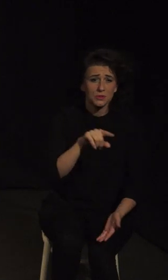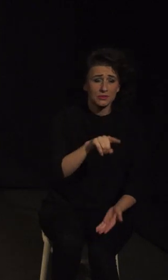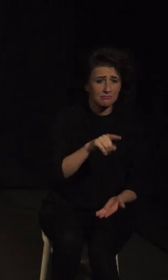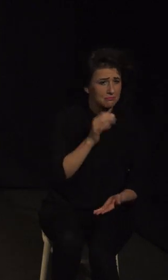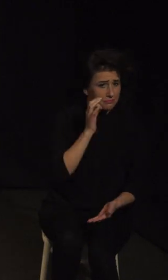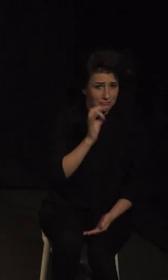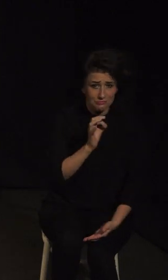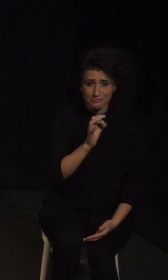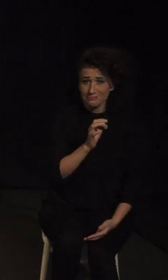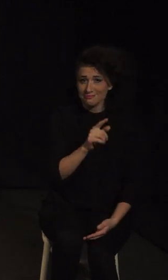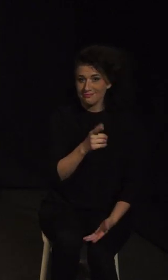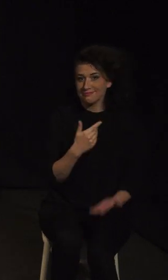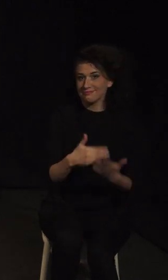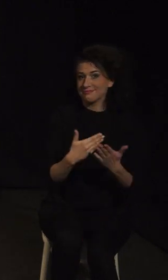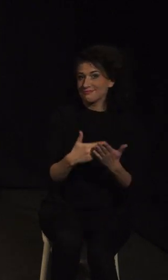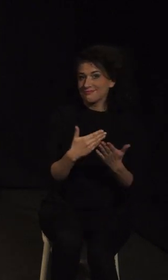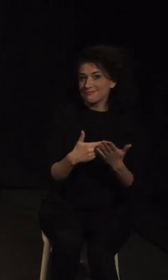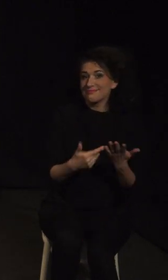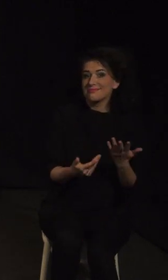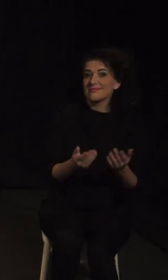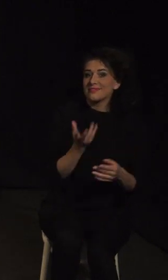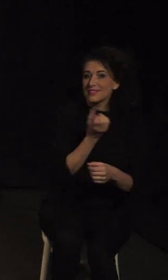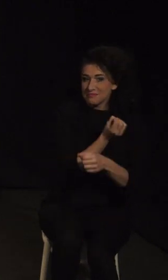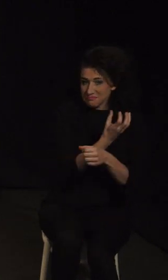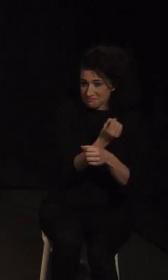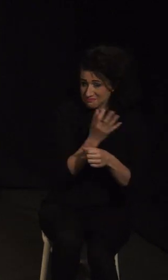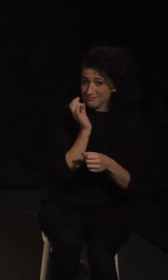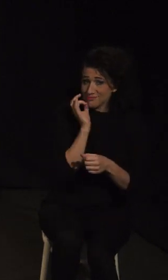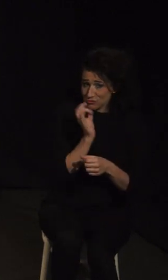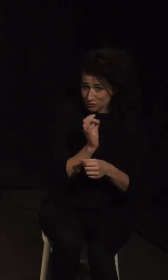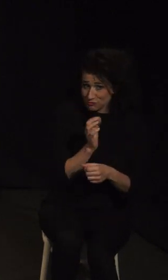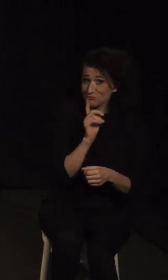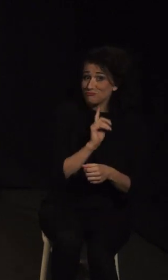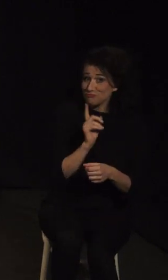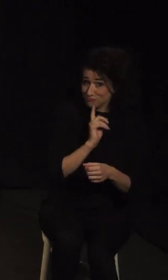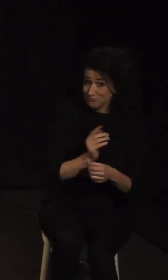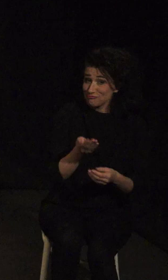To make it requires great skill